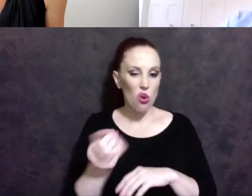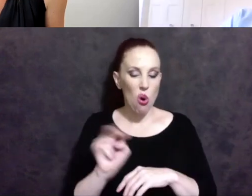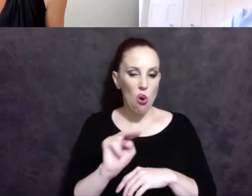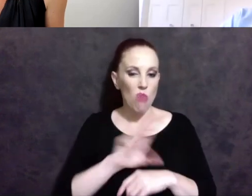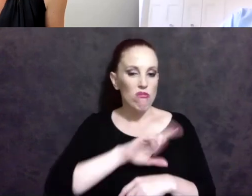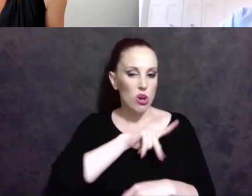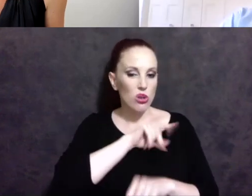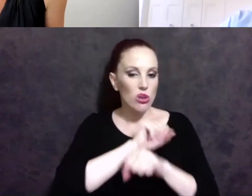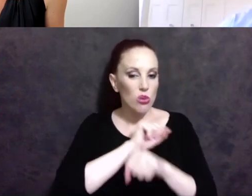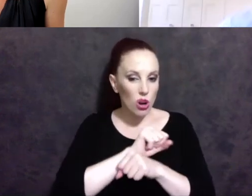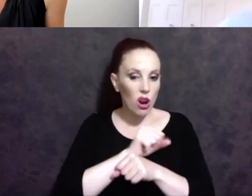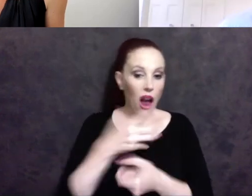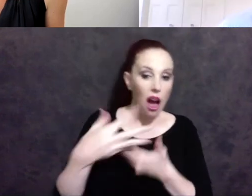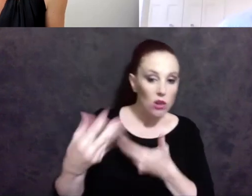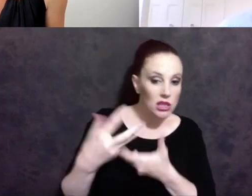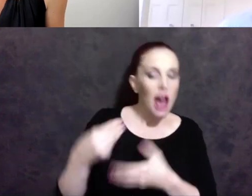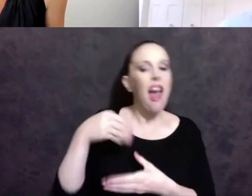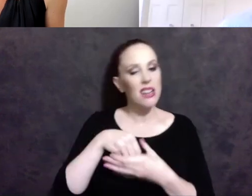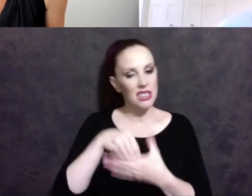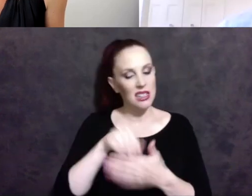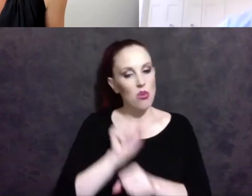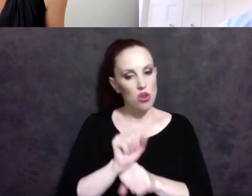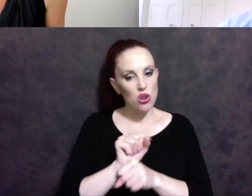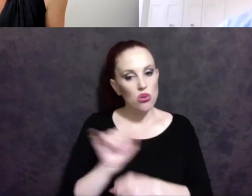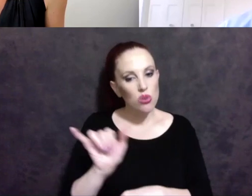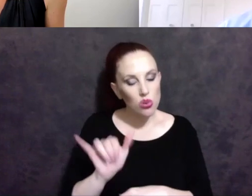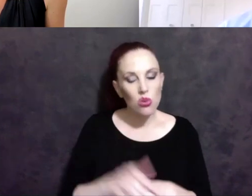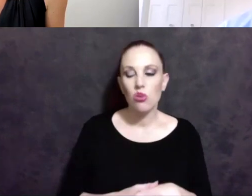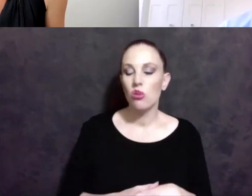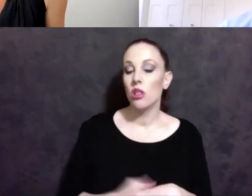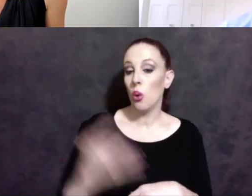of the workplace and inside of the workplace. One of the reasons that becomes really important